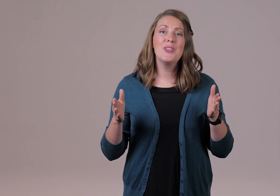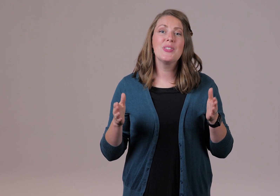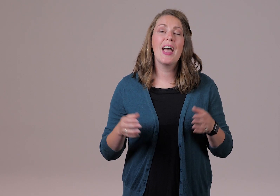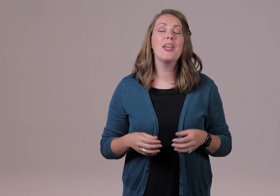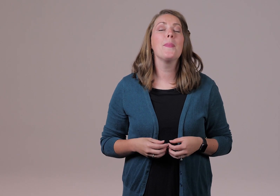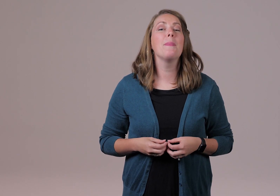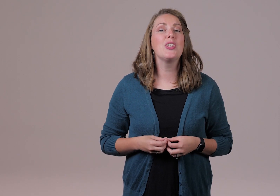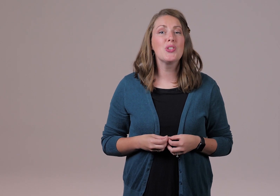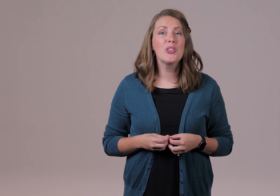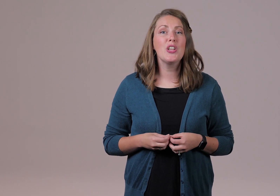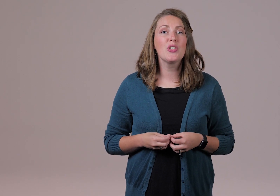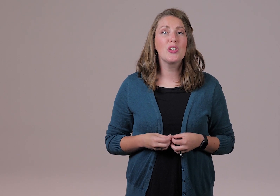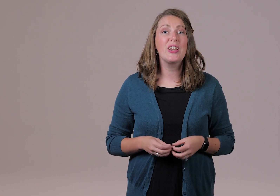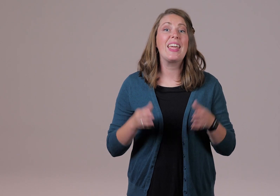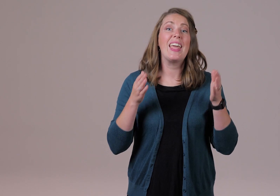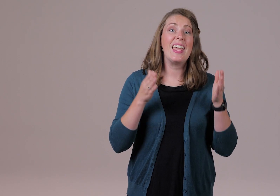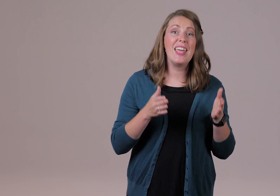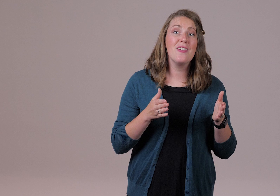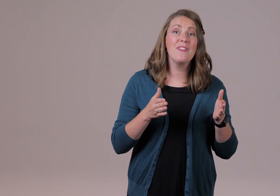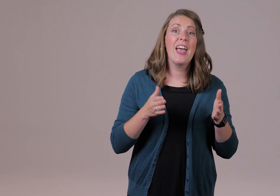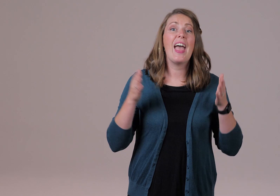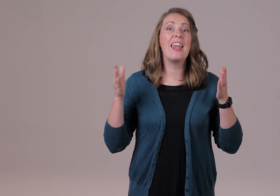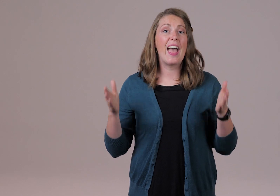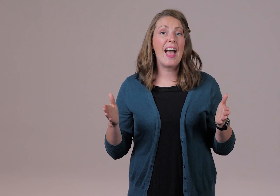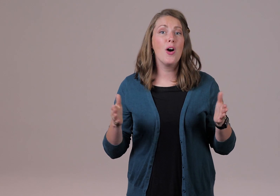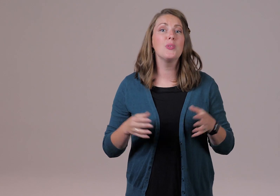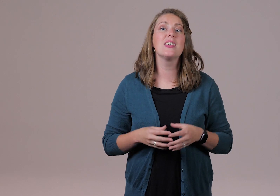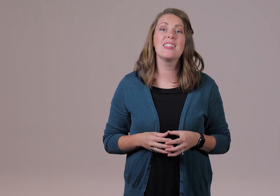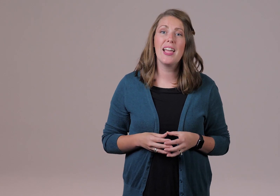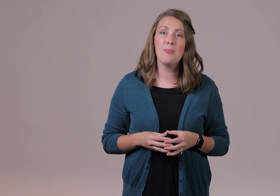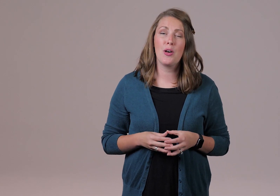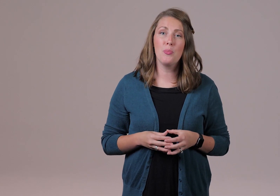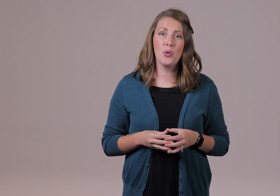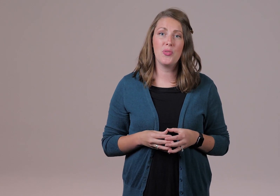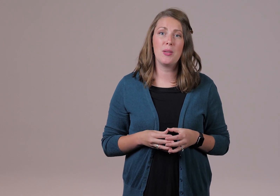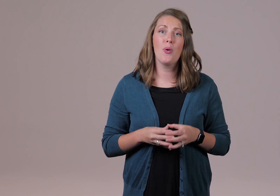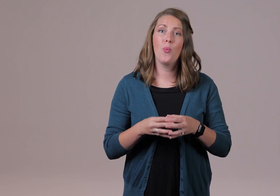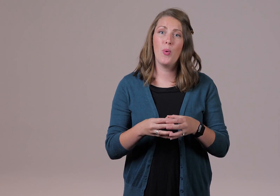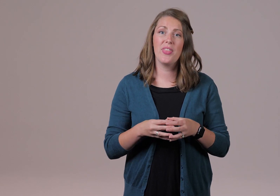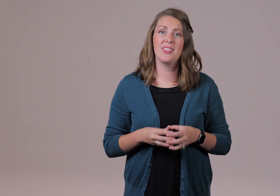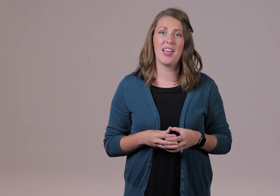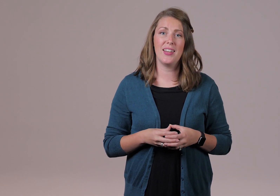new sign, make sure that you're learning if and how to sign the mouth morpheme with the sign,